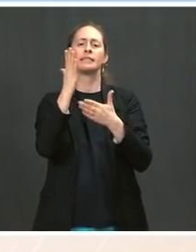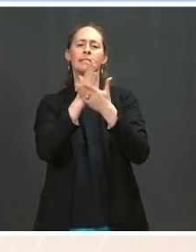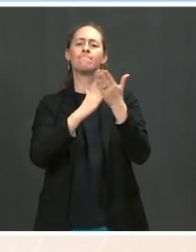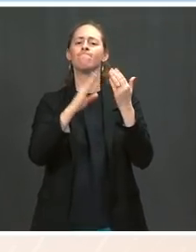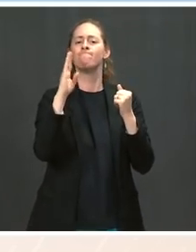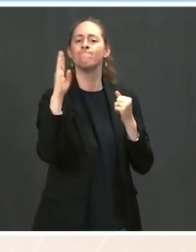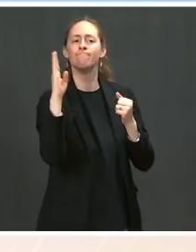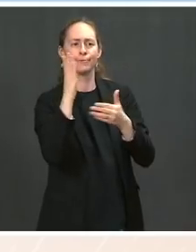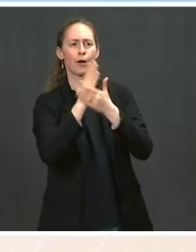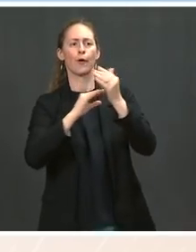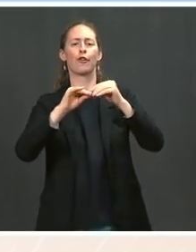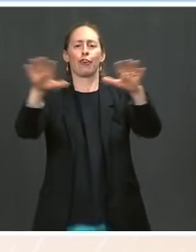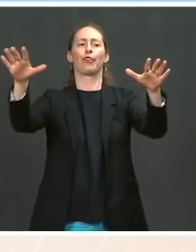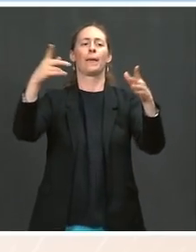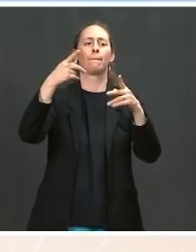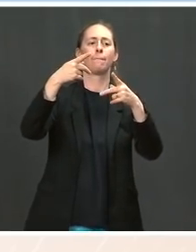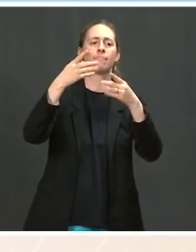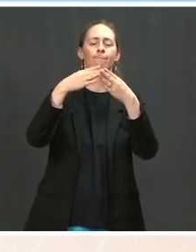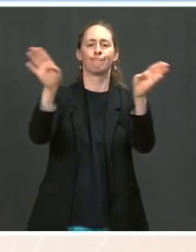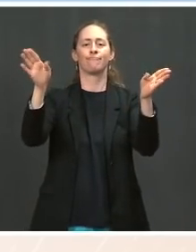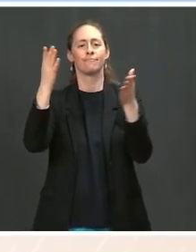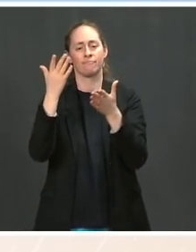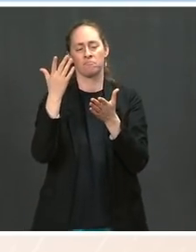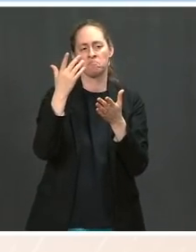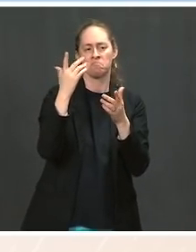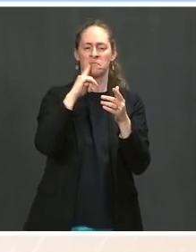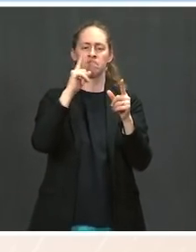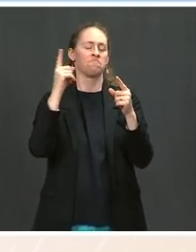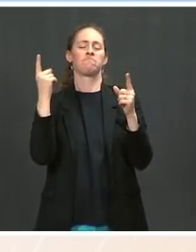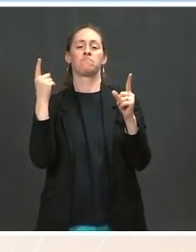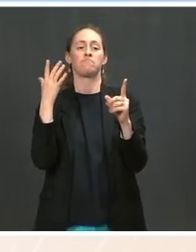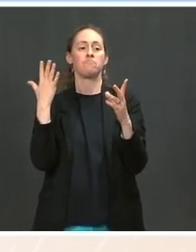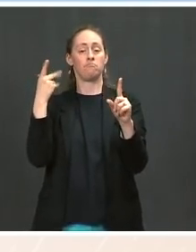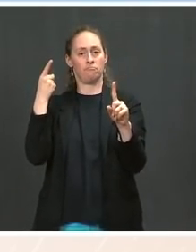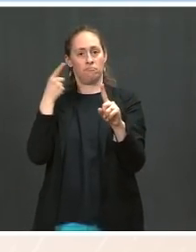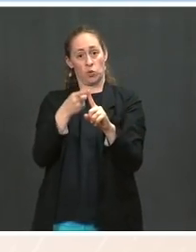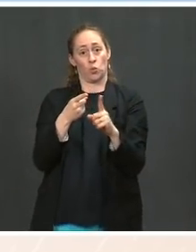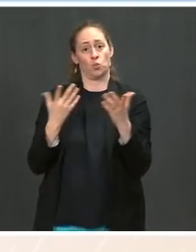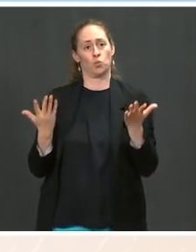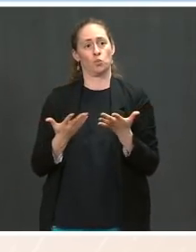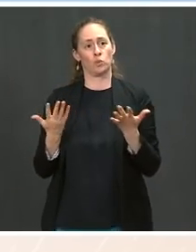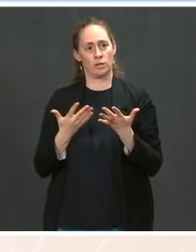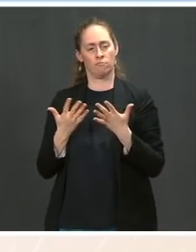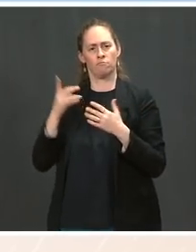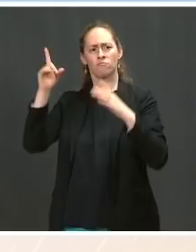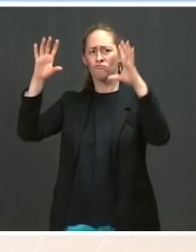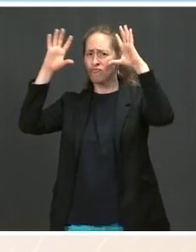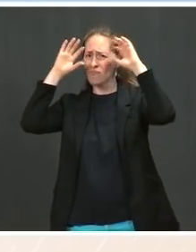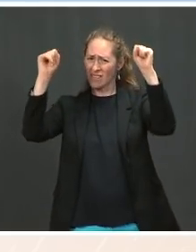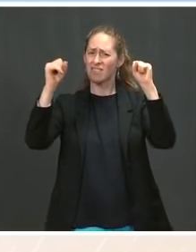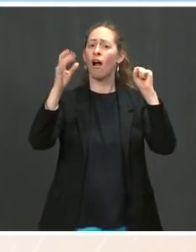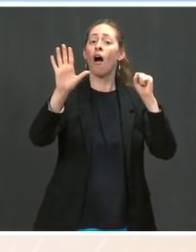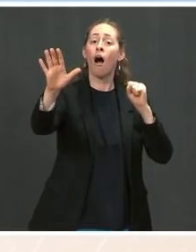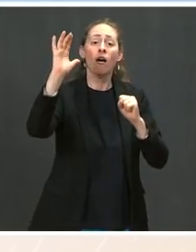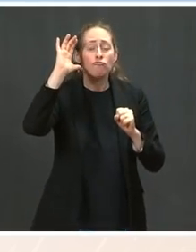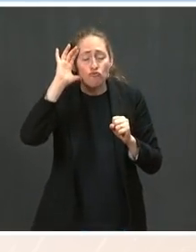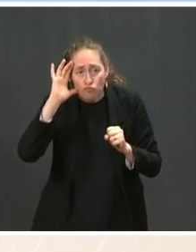if you'd like, of course. I will say, again, the President welcomed the advice; welcomed, at times, disagreement about